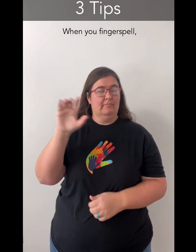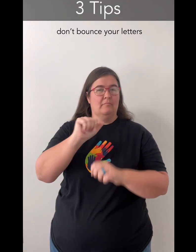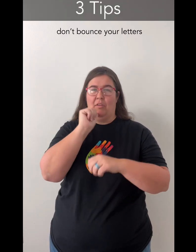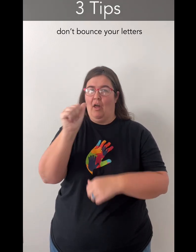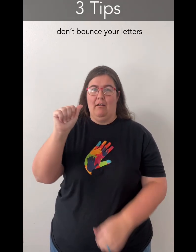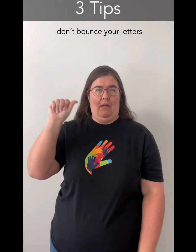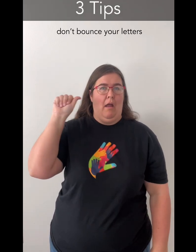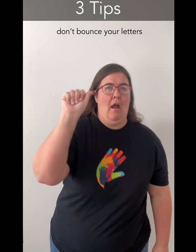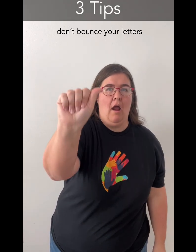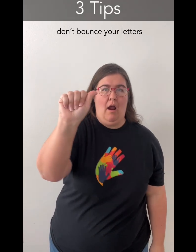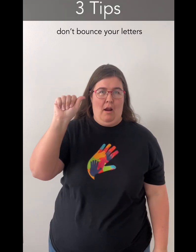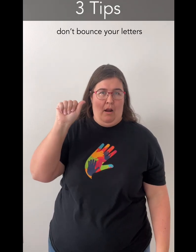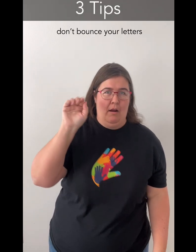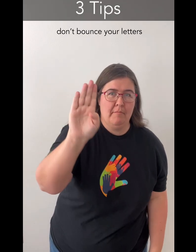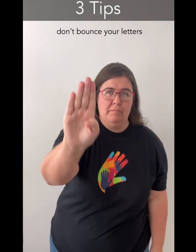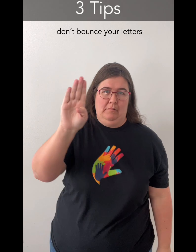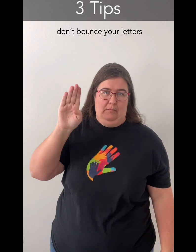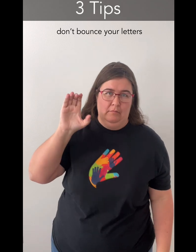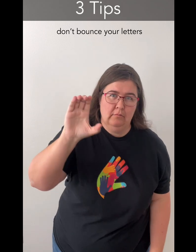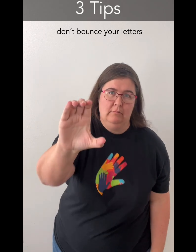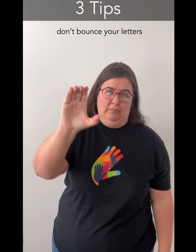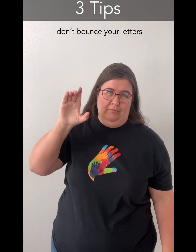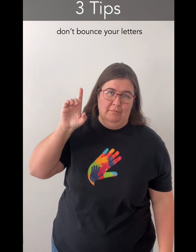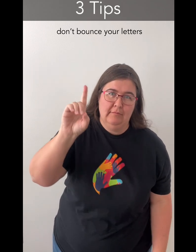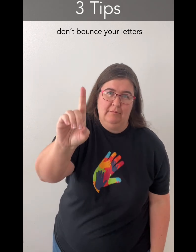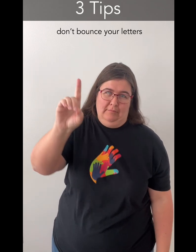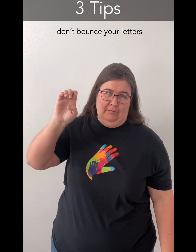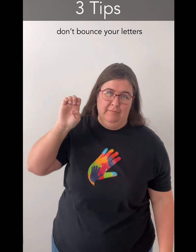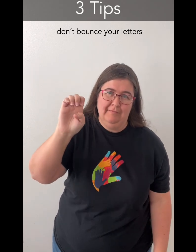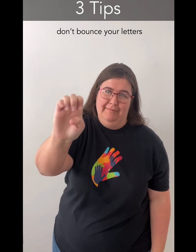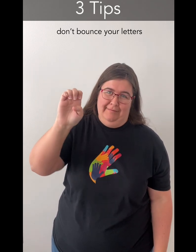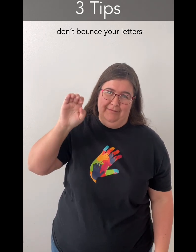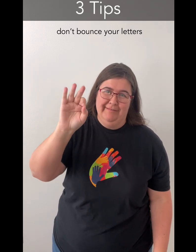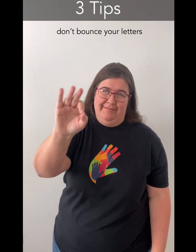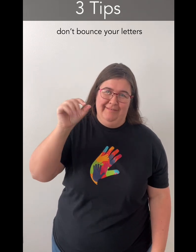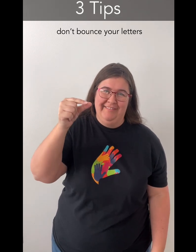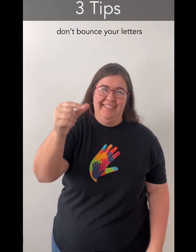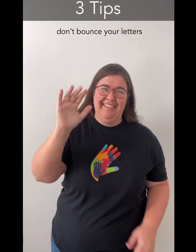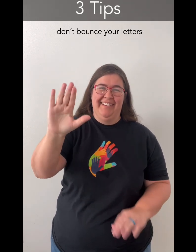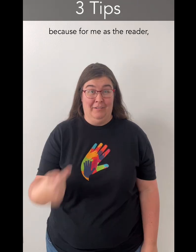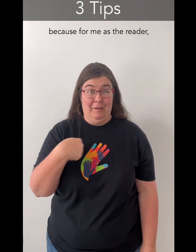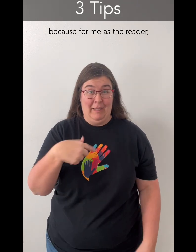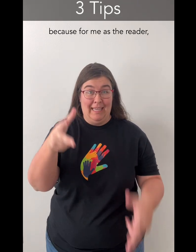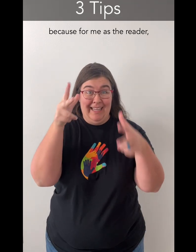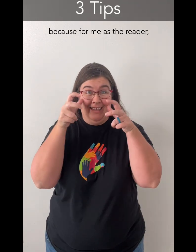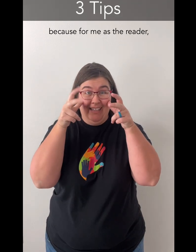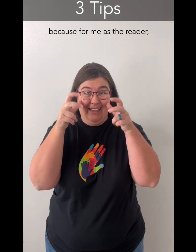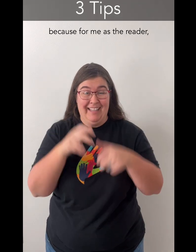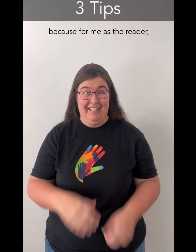don't bounce your letters because for me as the reader,